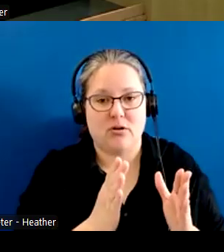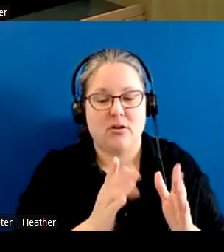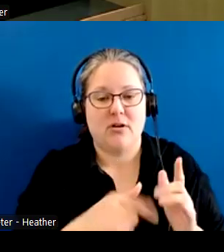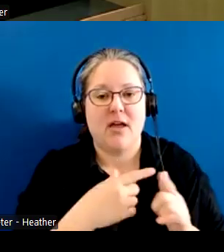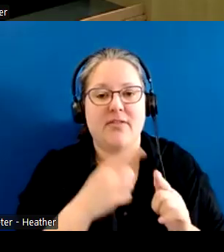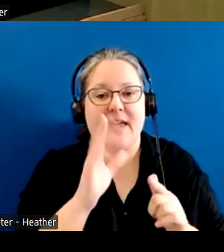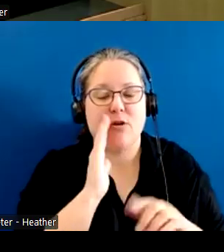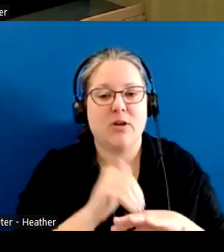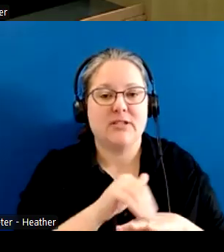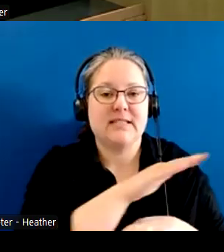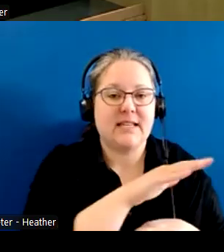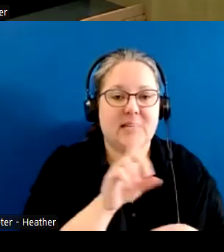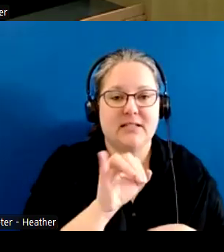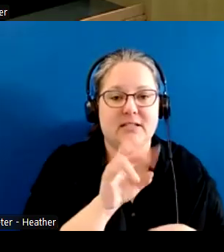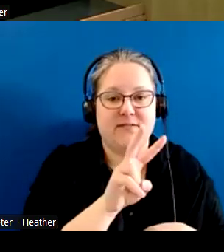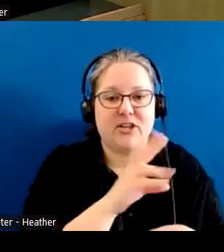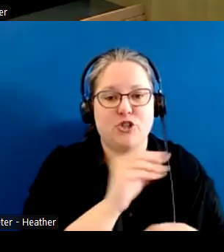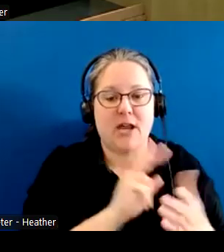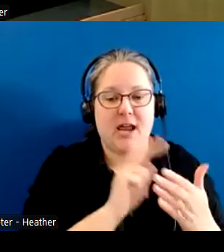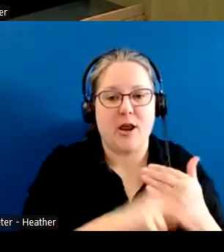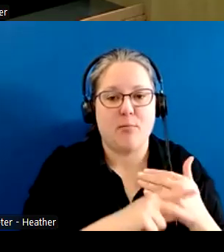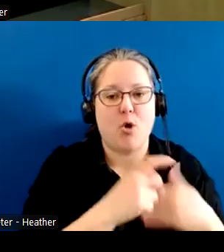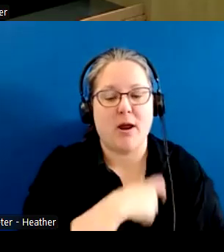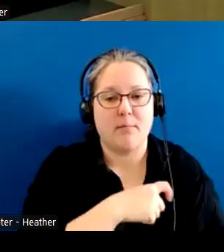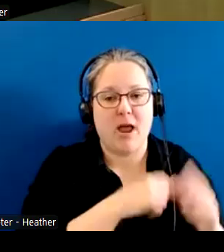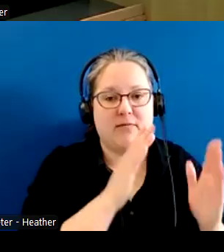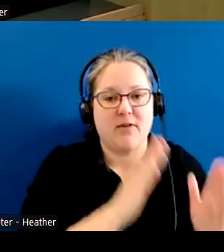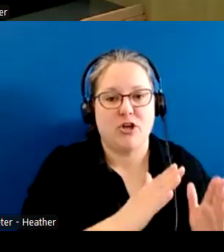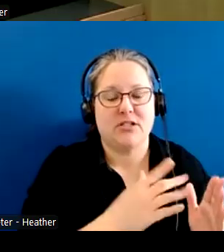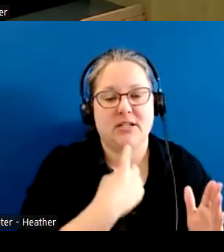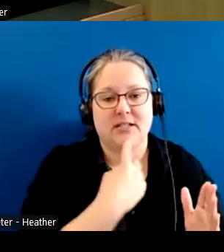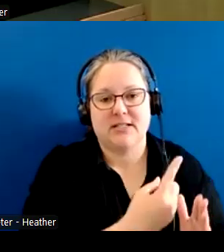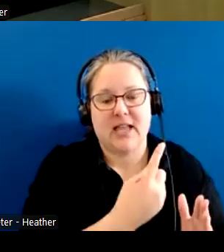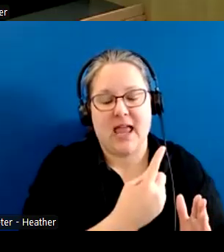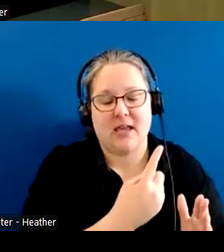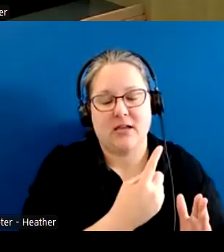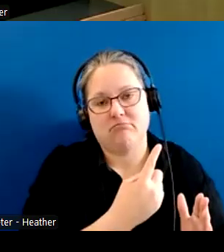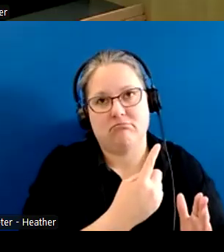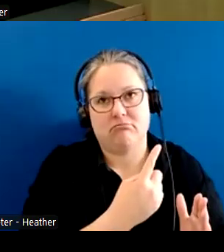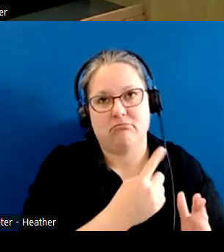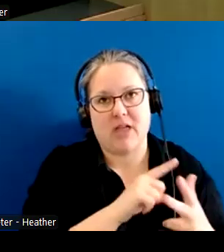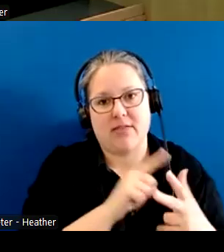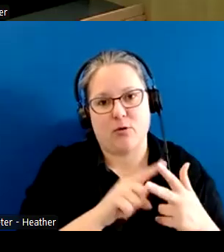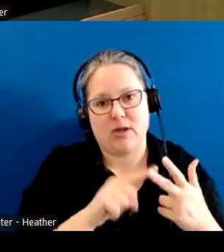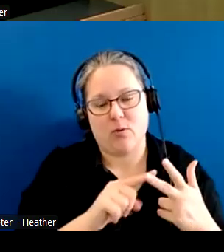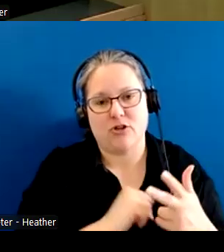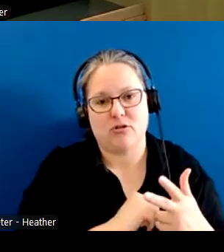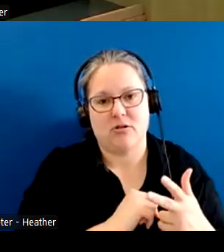who then sends it to the division and the program officers to say either to ask three questions and